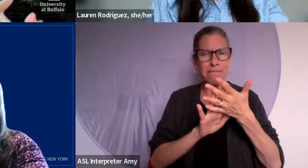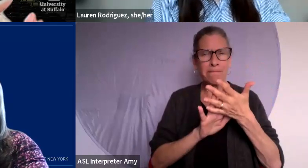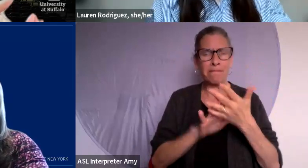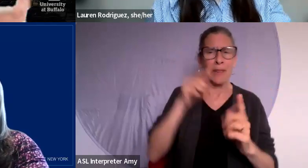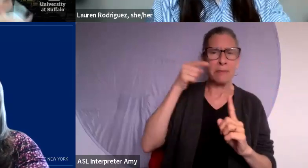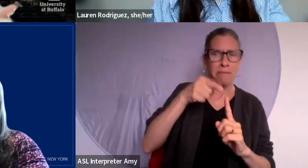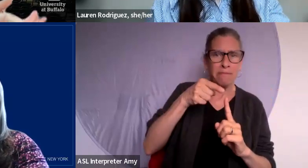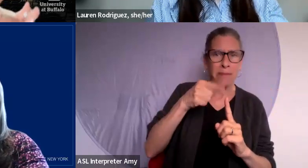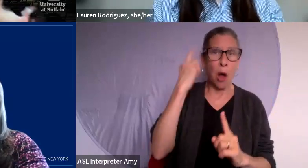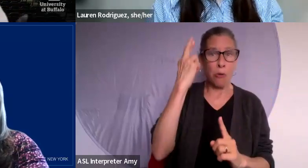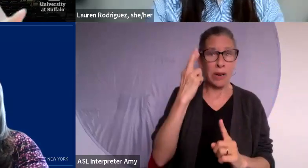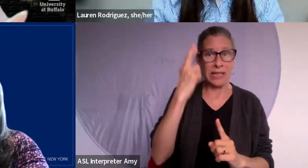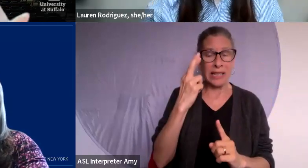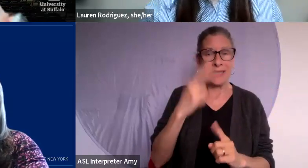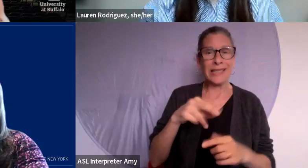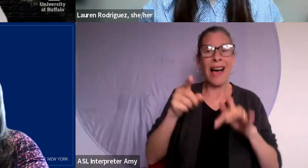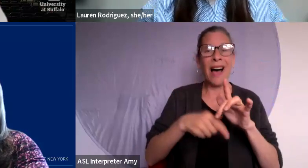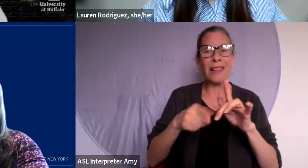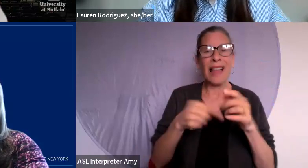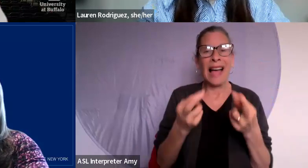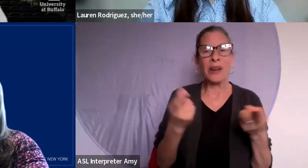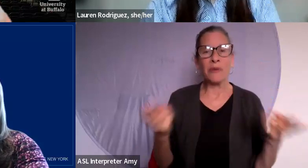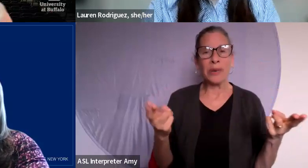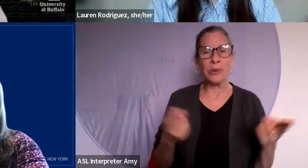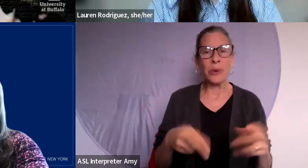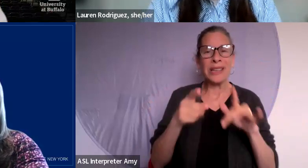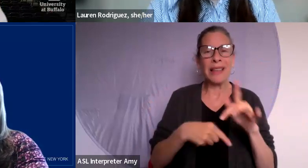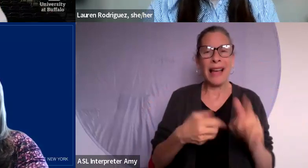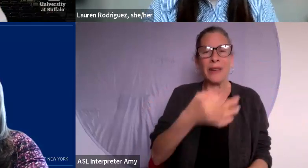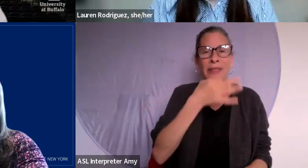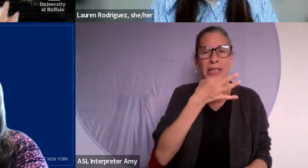being a lack of resources and expertise to fully address the